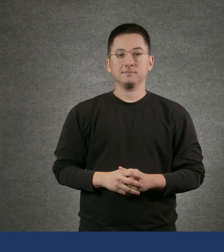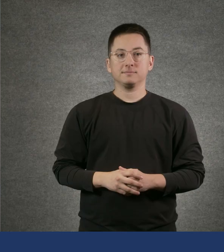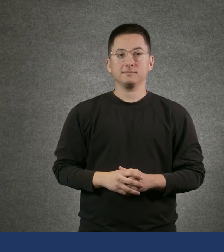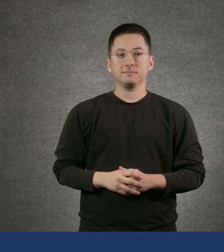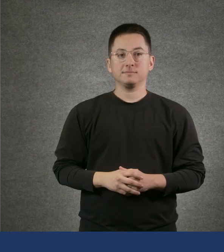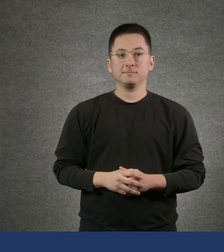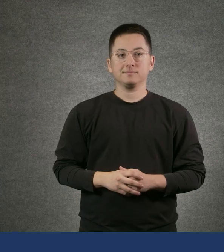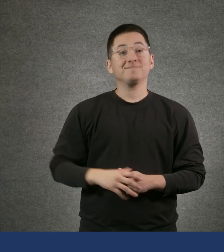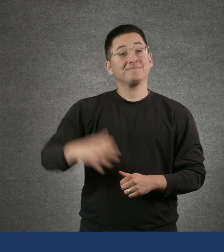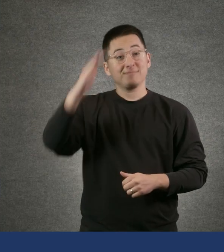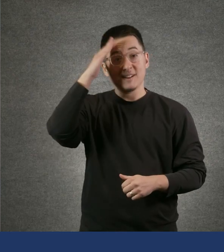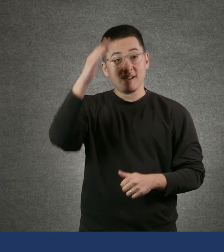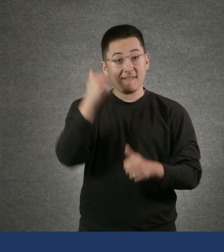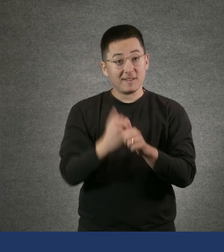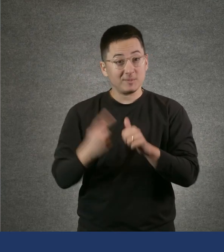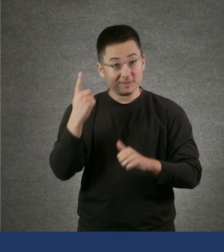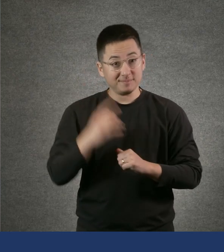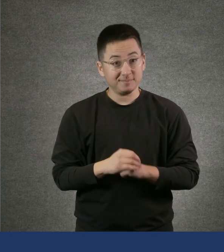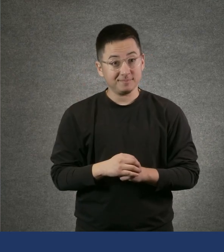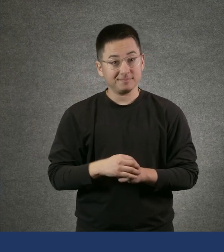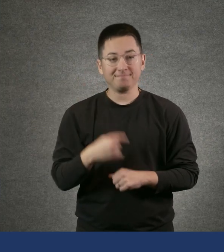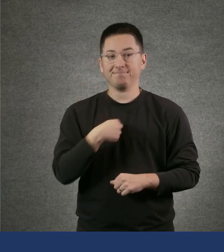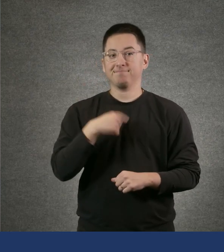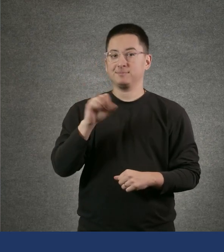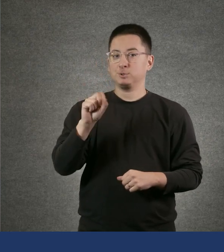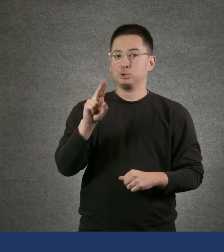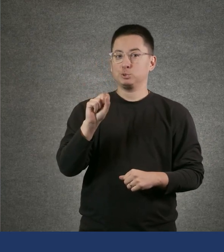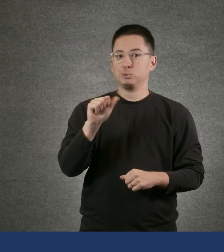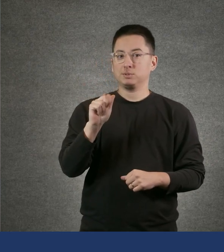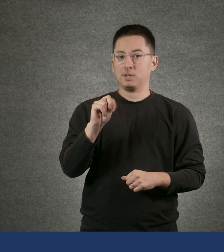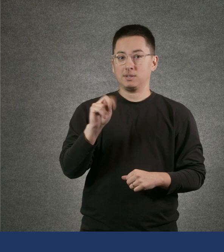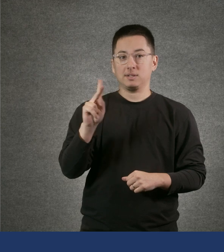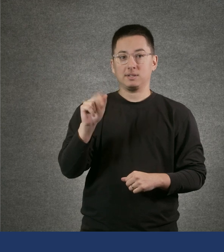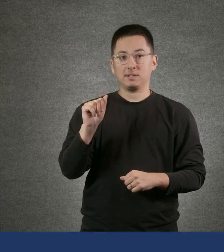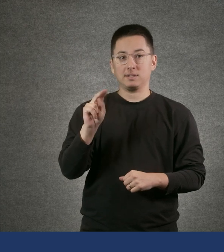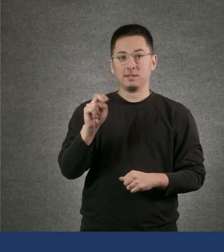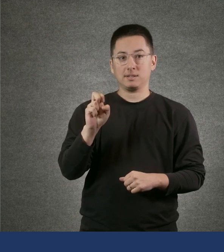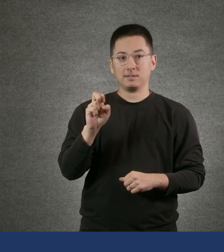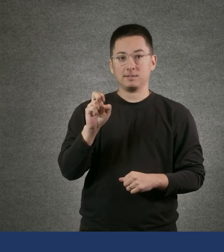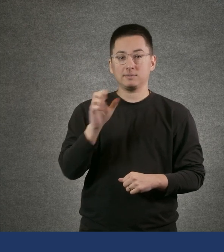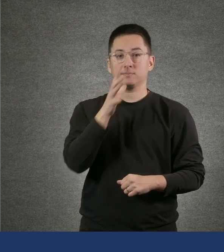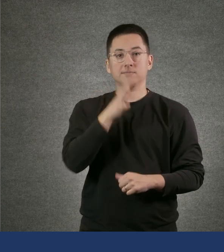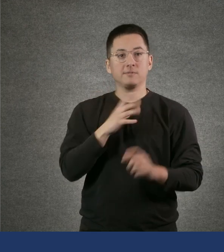Hello, everyone, I'm Susan Kane, female from Lake Elmo, Minnesota, wearing a pink top.